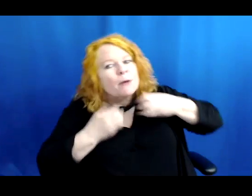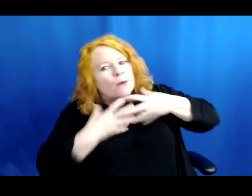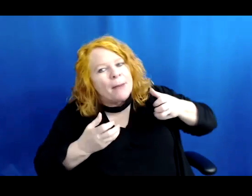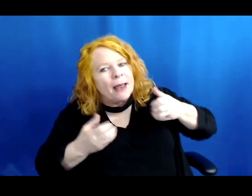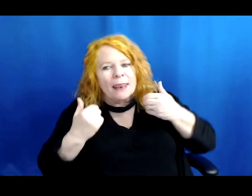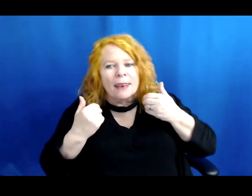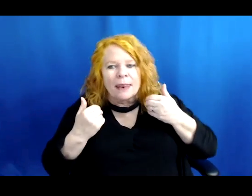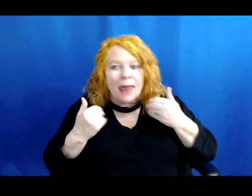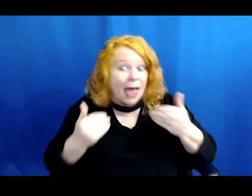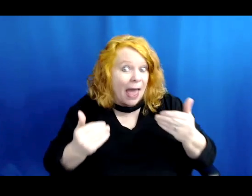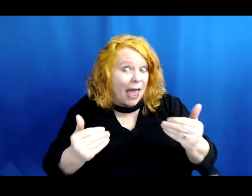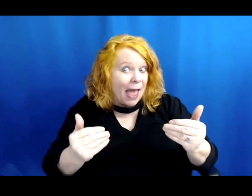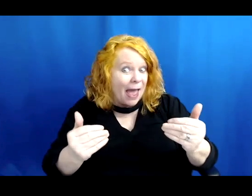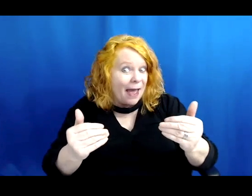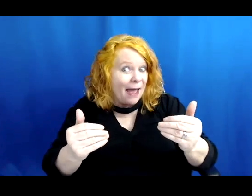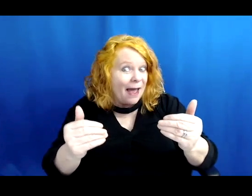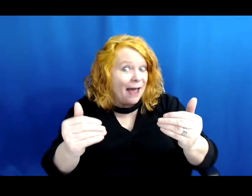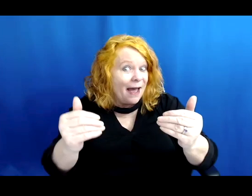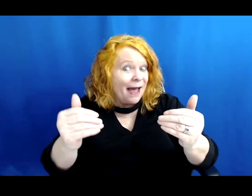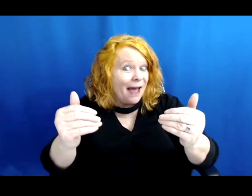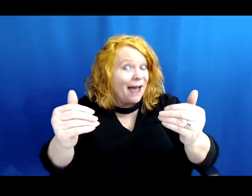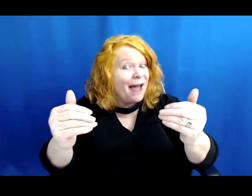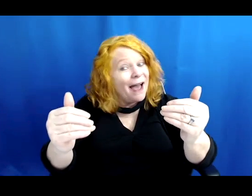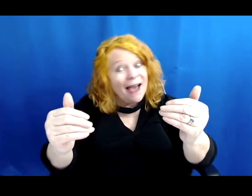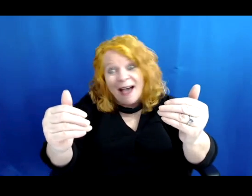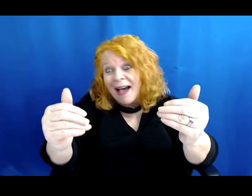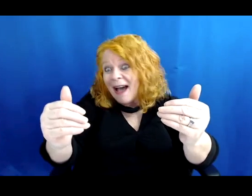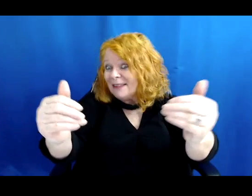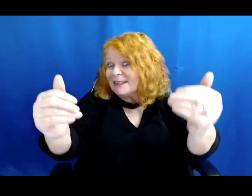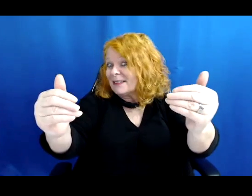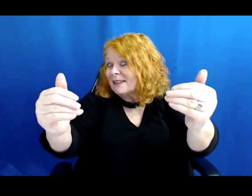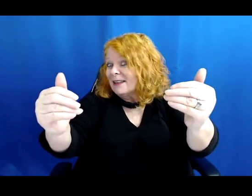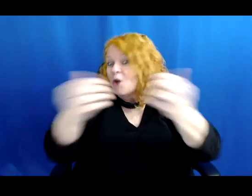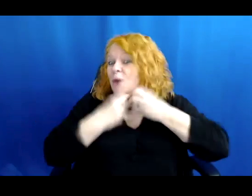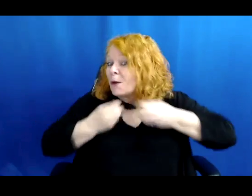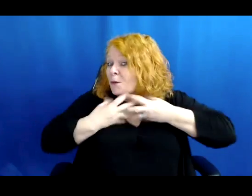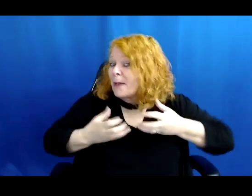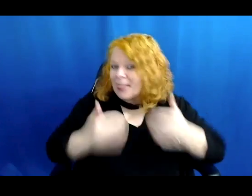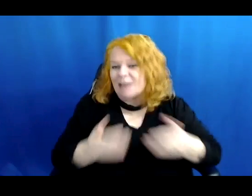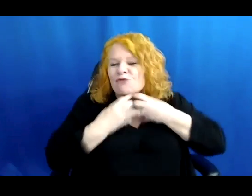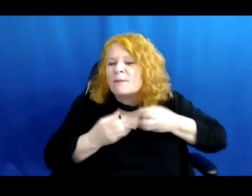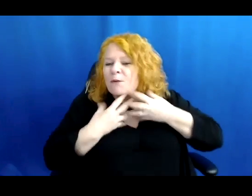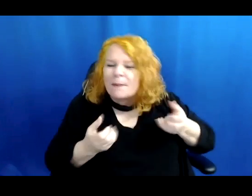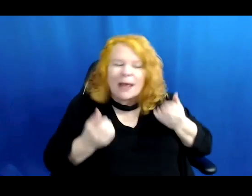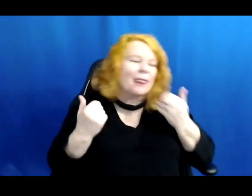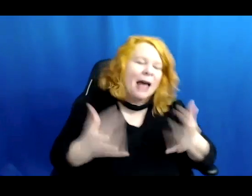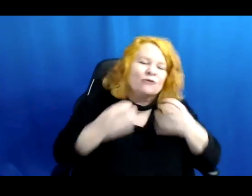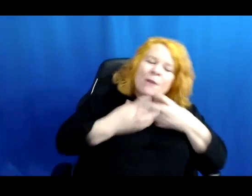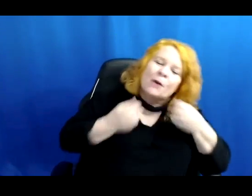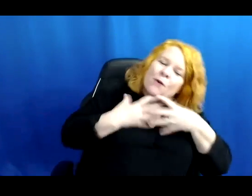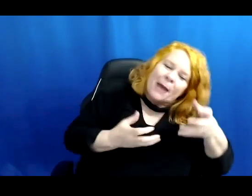Let's Ribbit Ribbit. Let's Ribbit Ribbit.